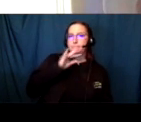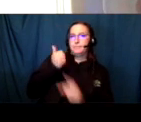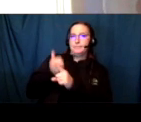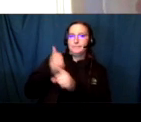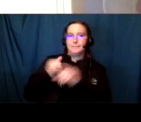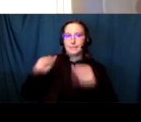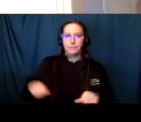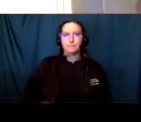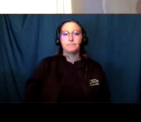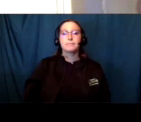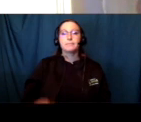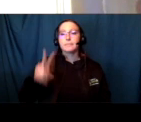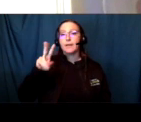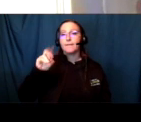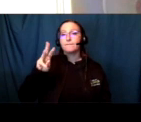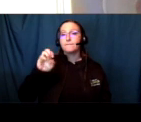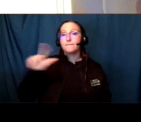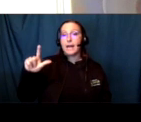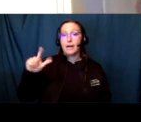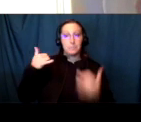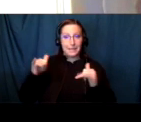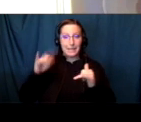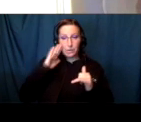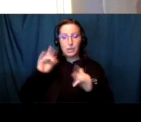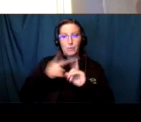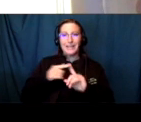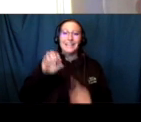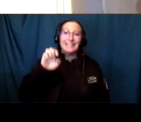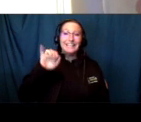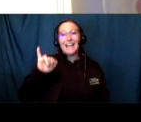with some of the vowels. Obviously when we're singing e-i-e-i-o